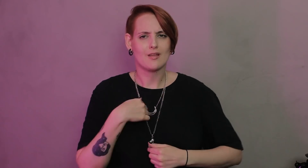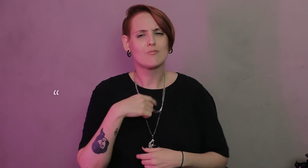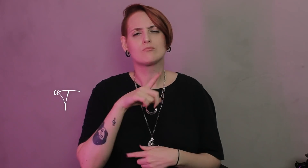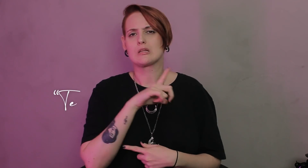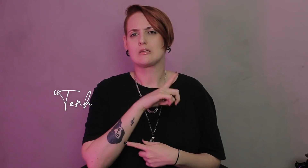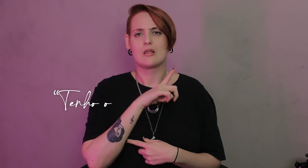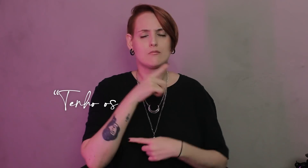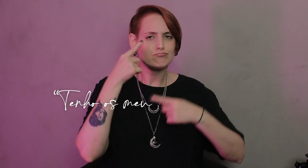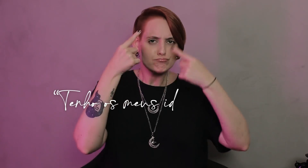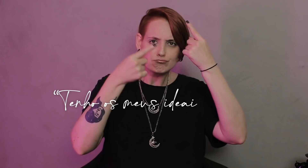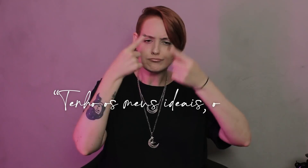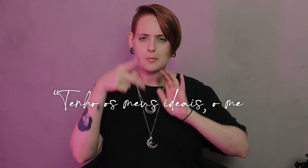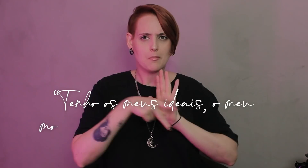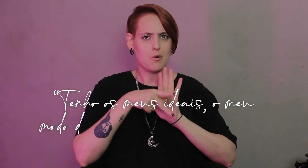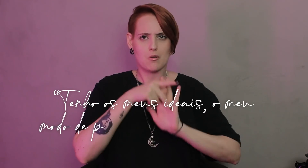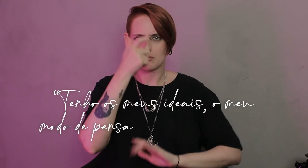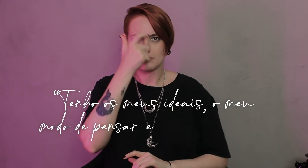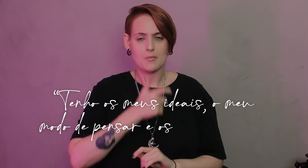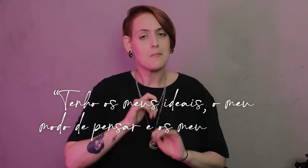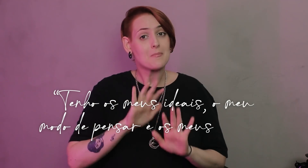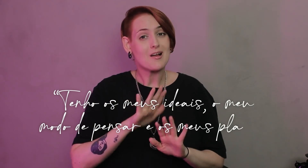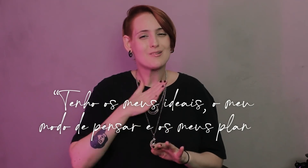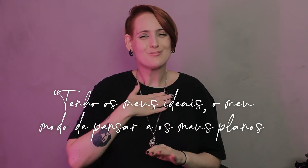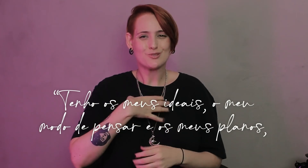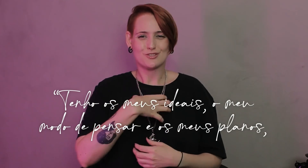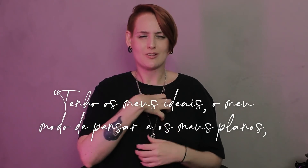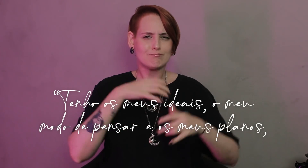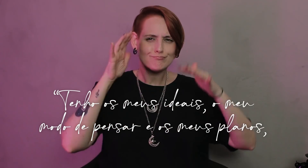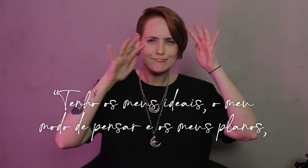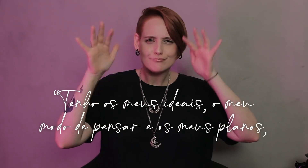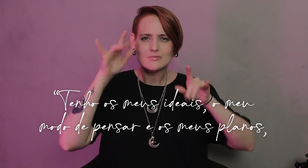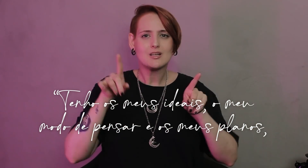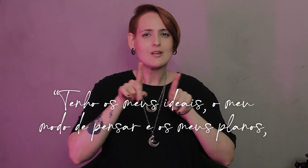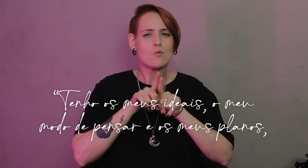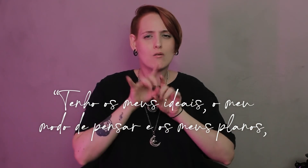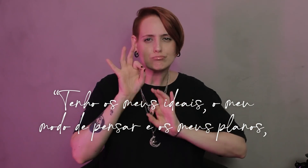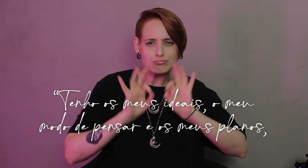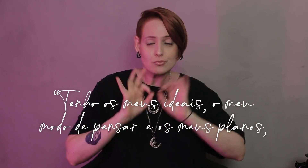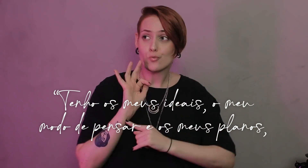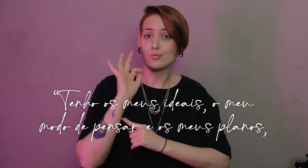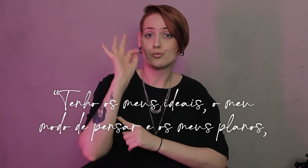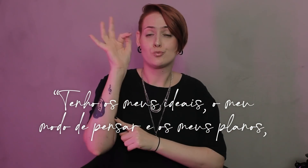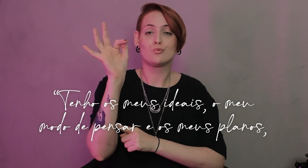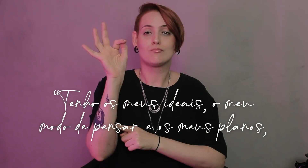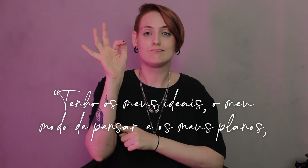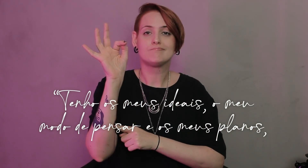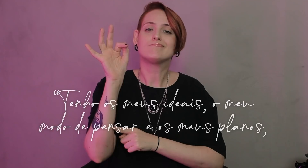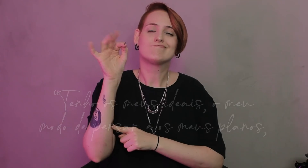“I have my ideals, my way of thinking and my plans,